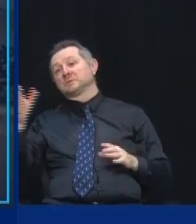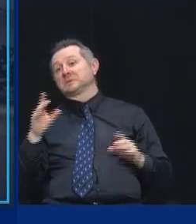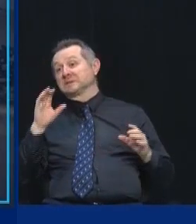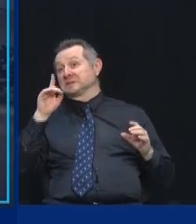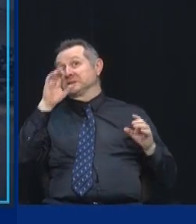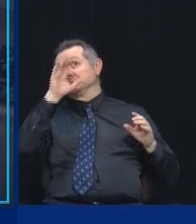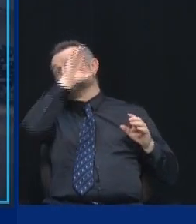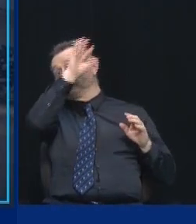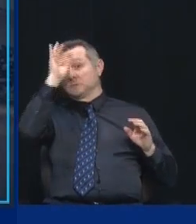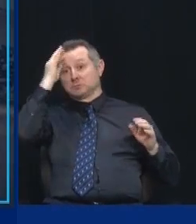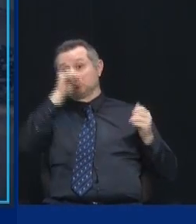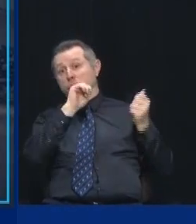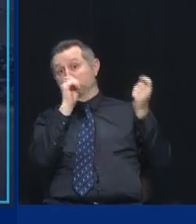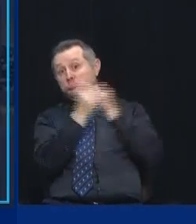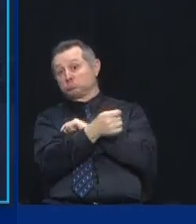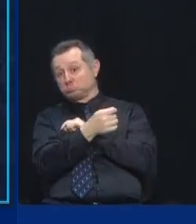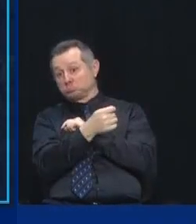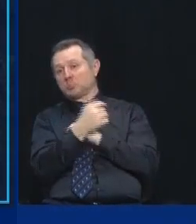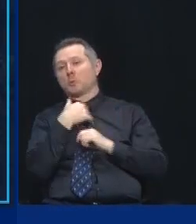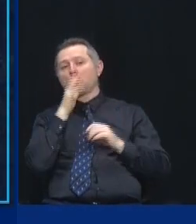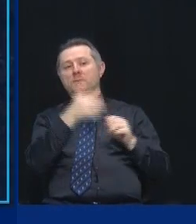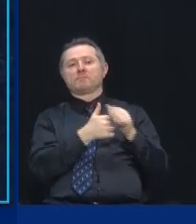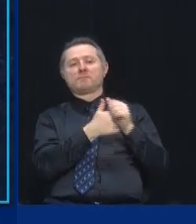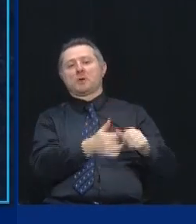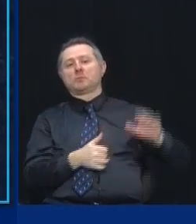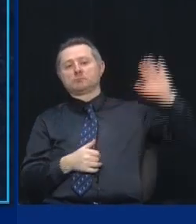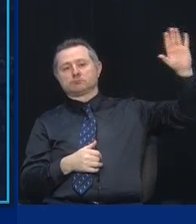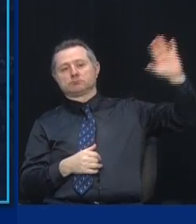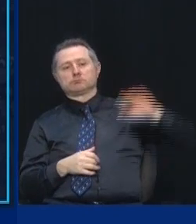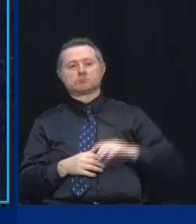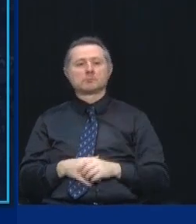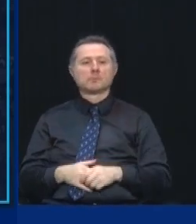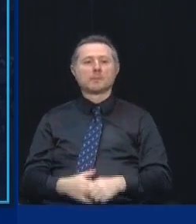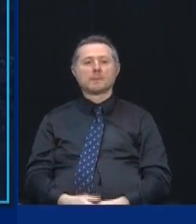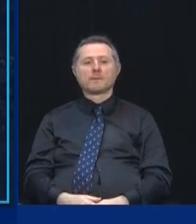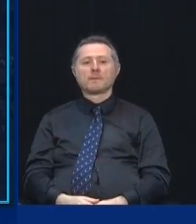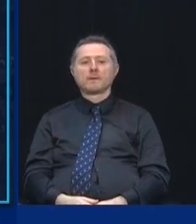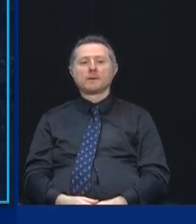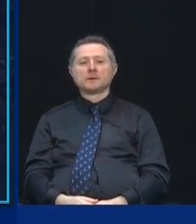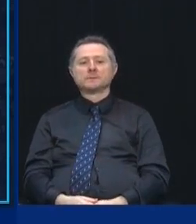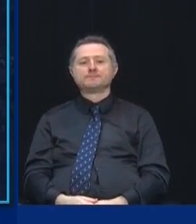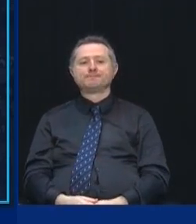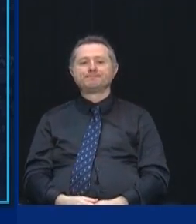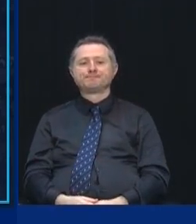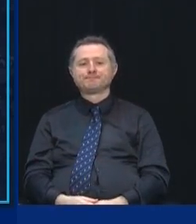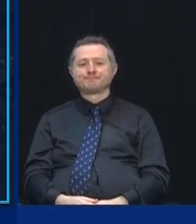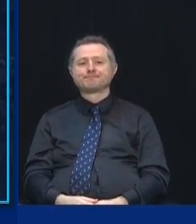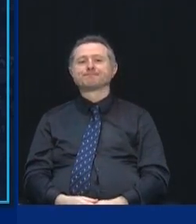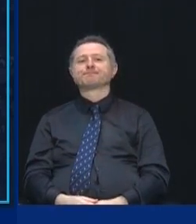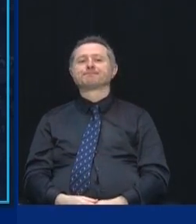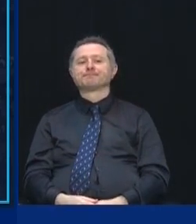APPLIES UP TO THE POINT WHERE YOU CAN AFFORD SIX-FOOT SOCIAL DISTANCING.